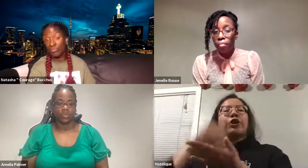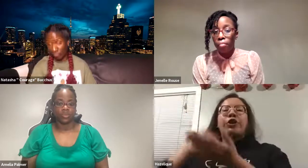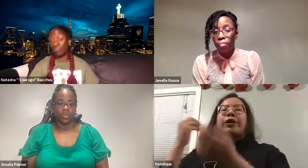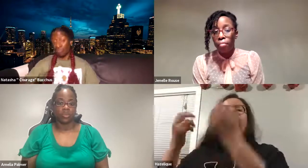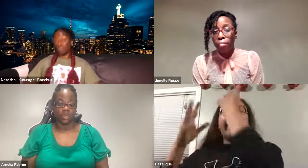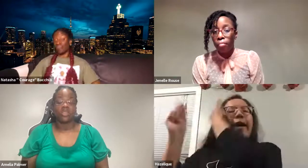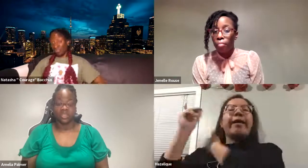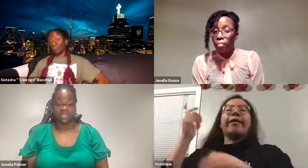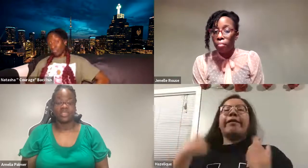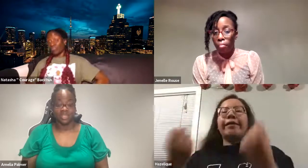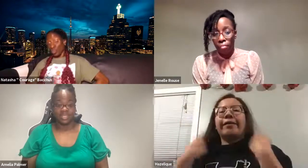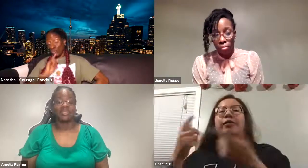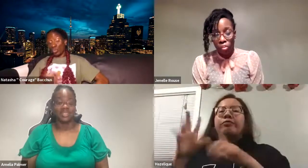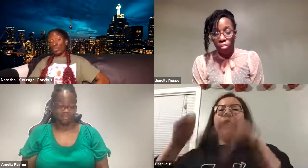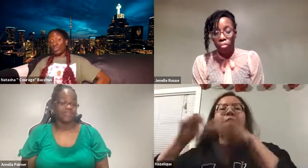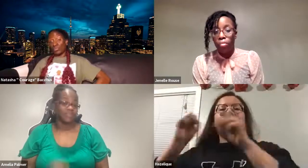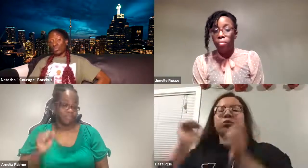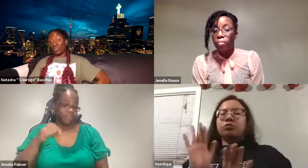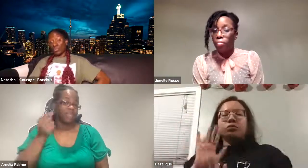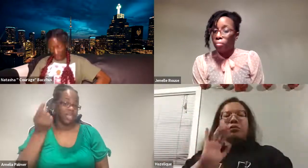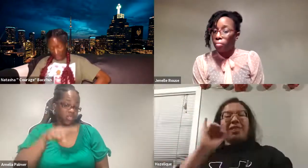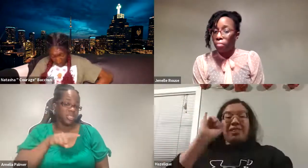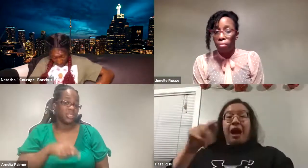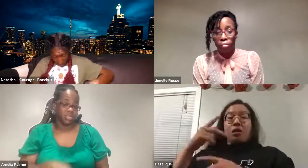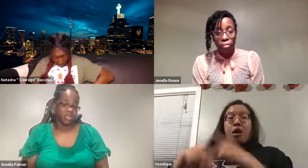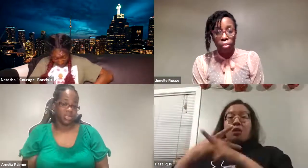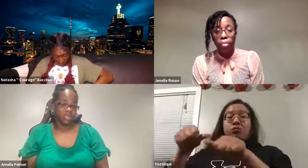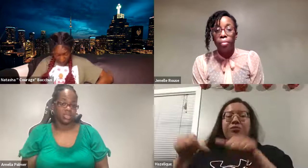don't just take a language and use it to your own advantage and for your own